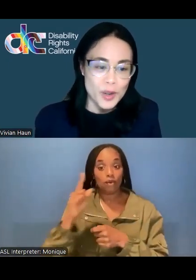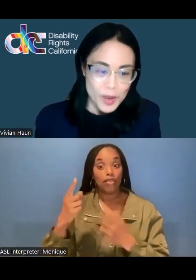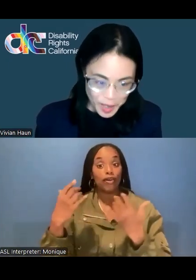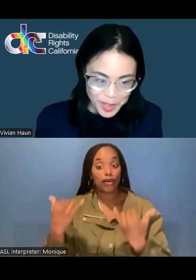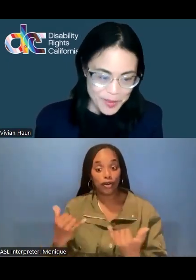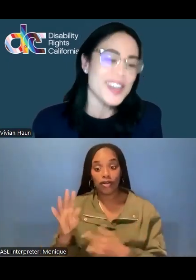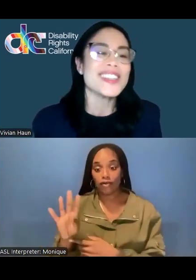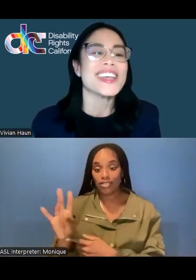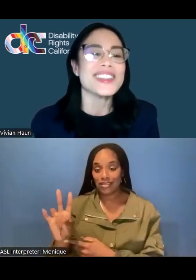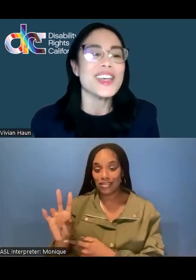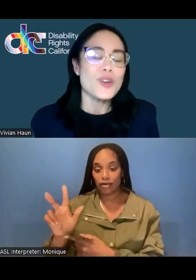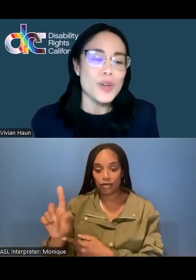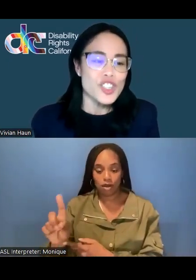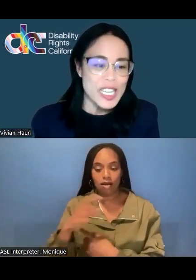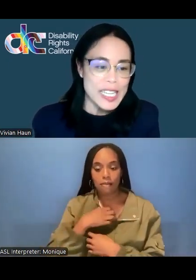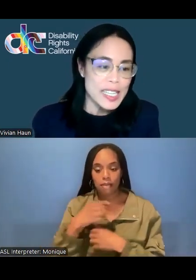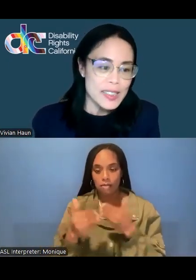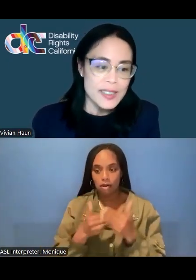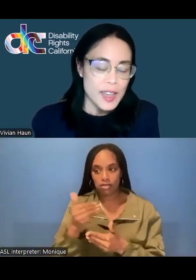complaint process, which is,